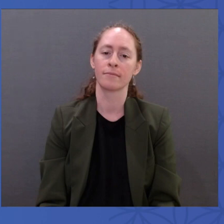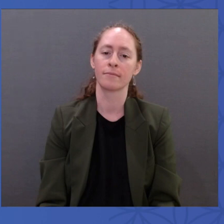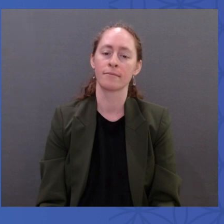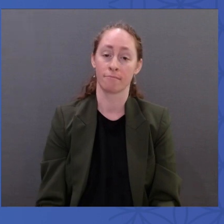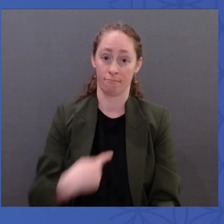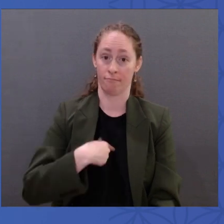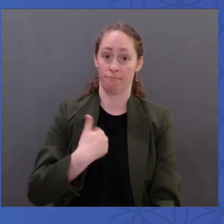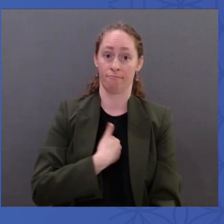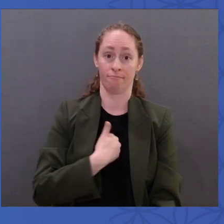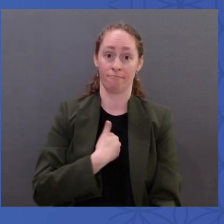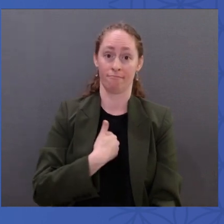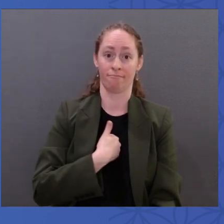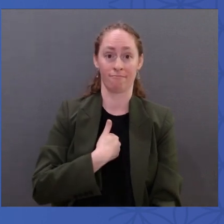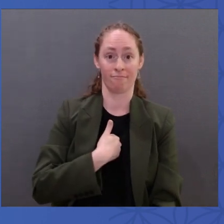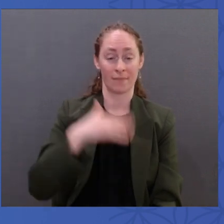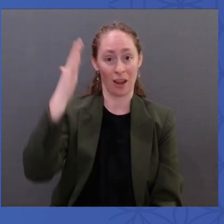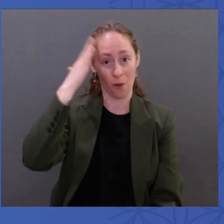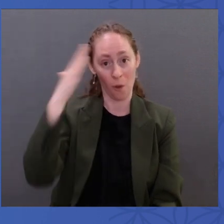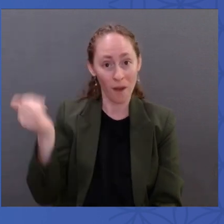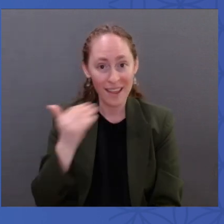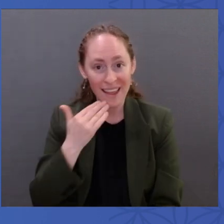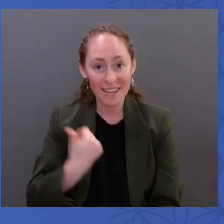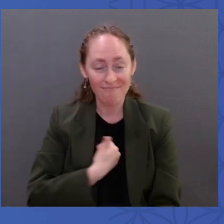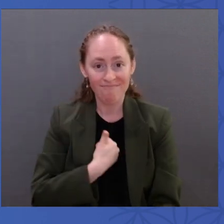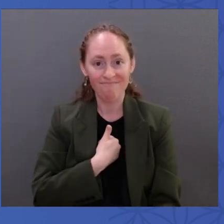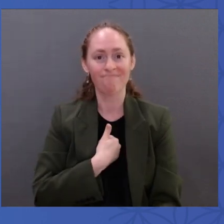was able to attain rapid growth and development